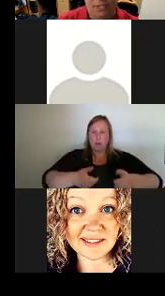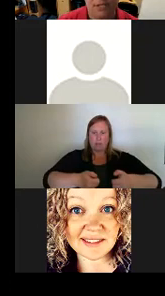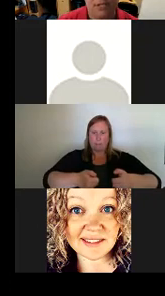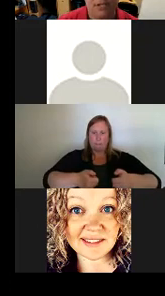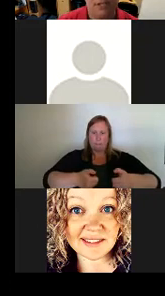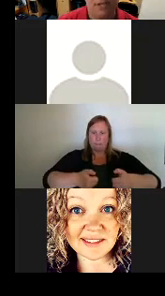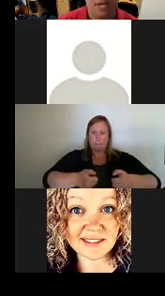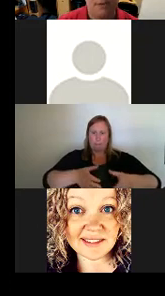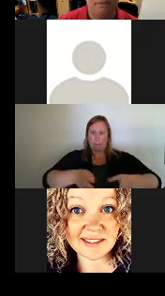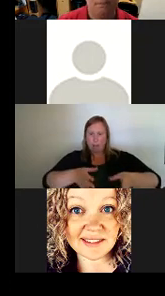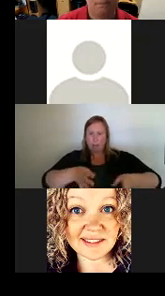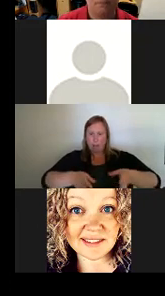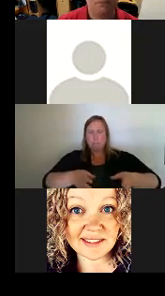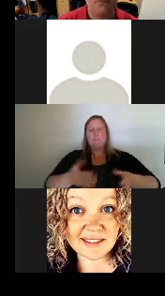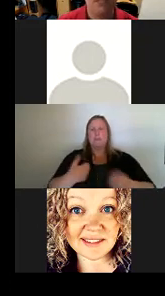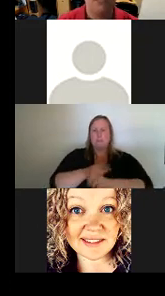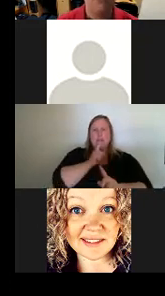TOUCHING ON THE TOUCHPAD.